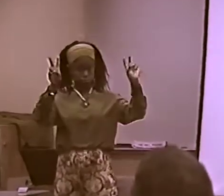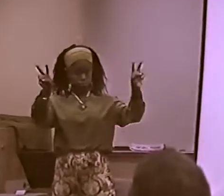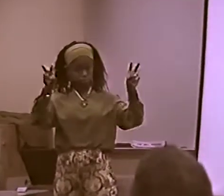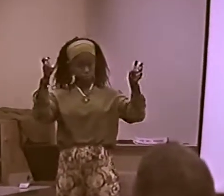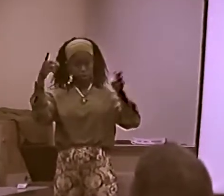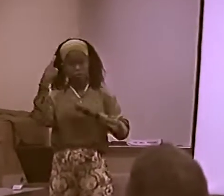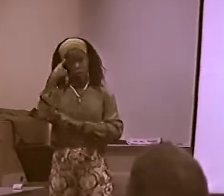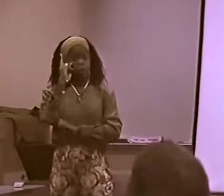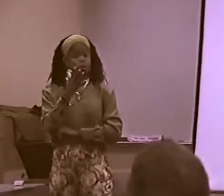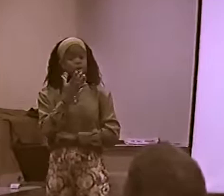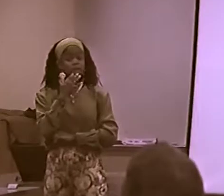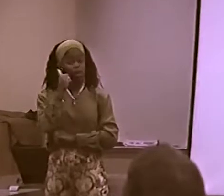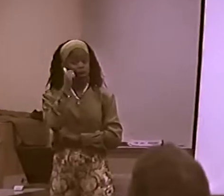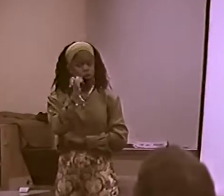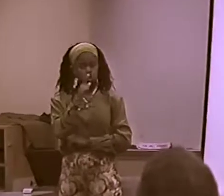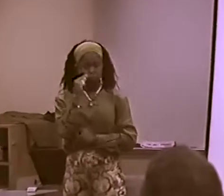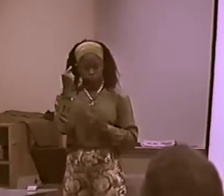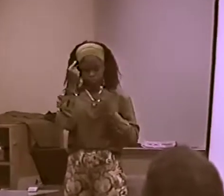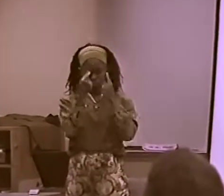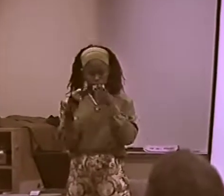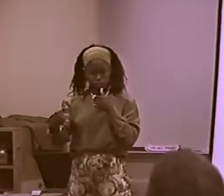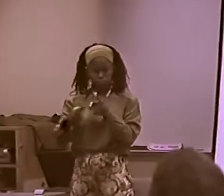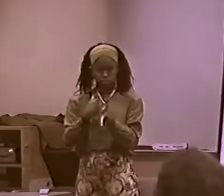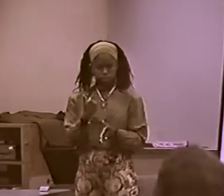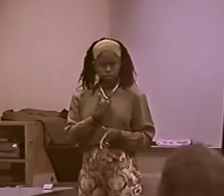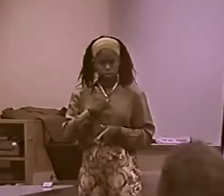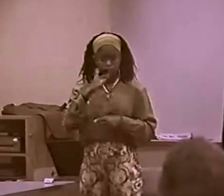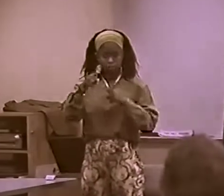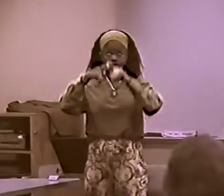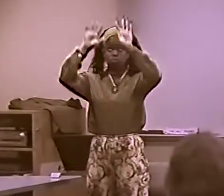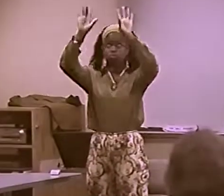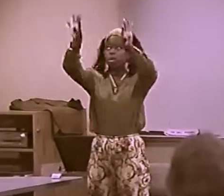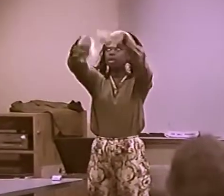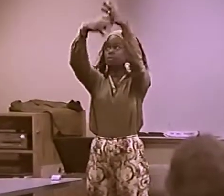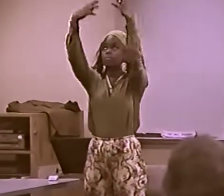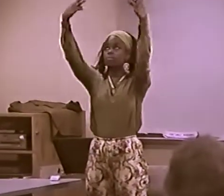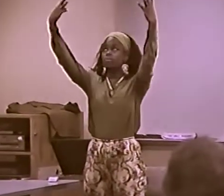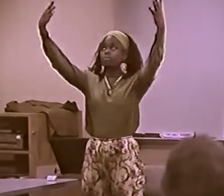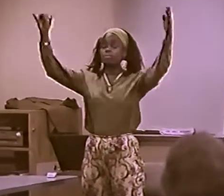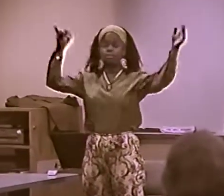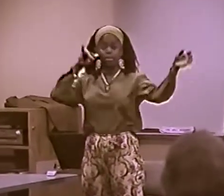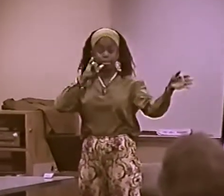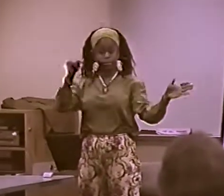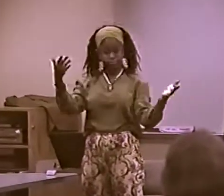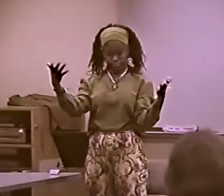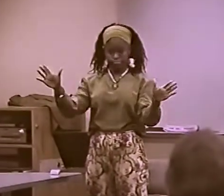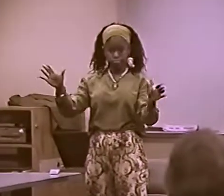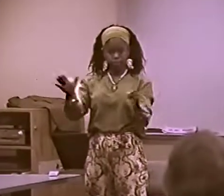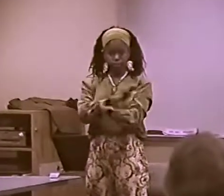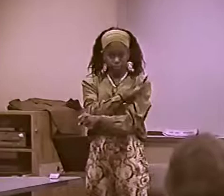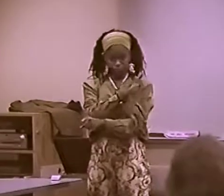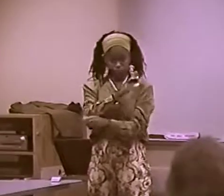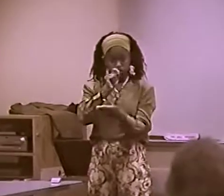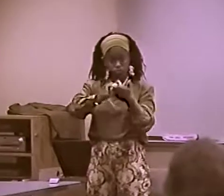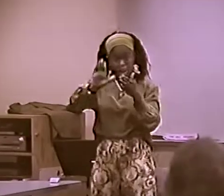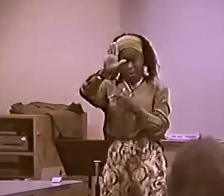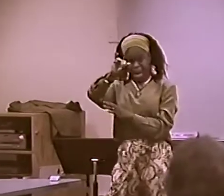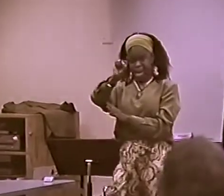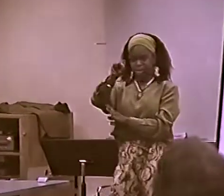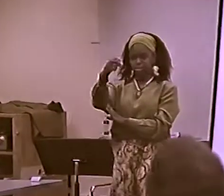...PUT ON A PRODUCTION WITH THE TITLE, "FOR COLORED GIRLS WHO HAVE CONSIDERED SUICIDE WHEN THE RAINBOW IS ENUF,"